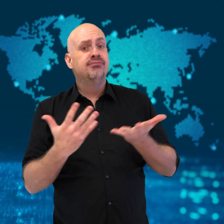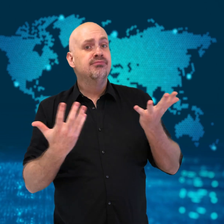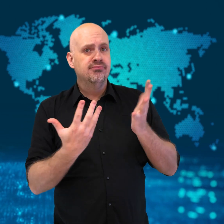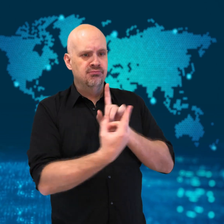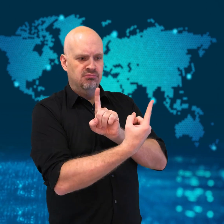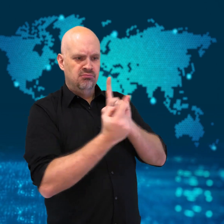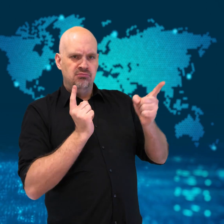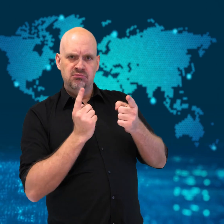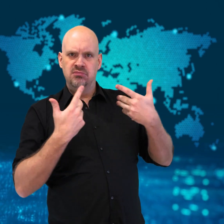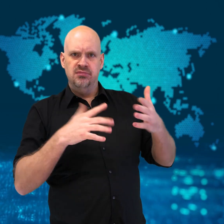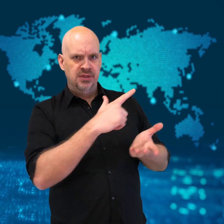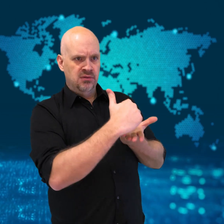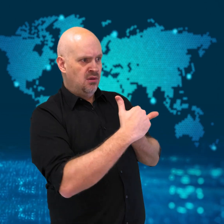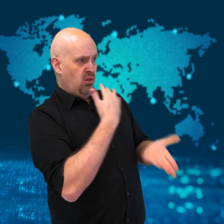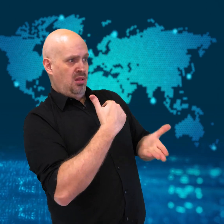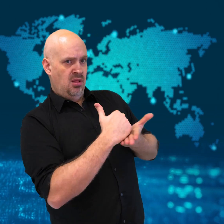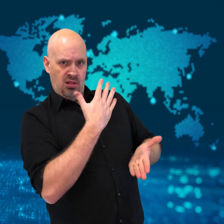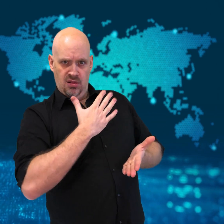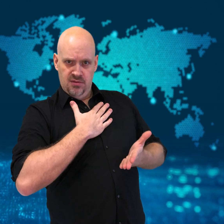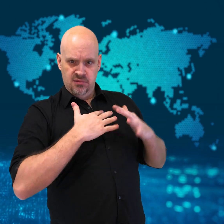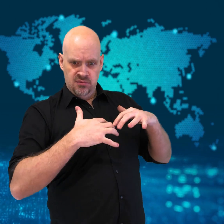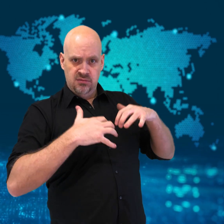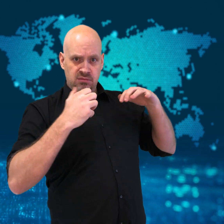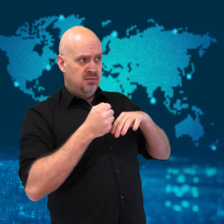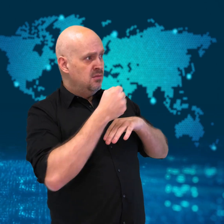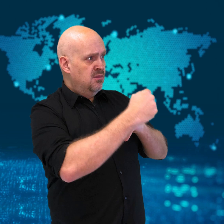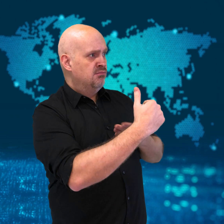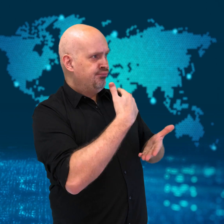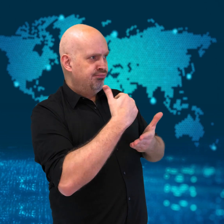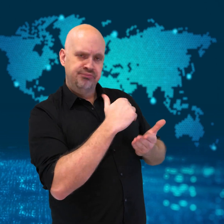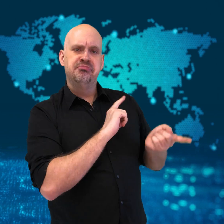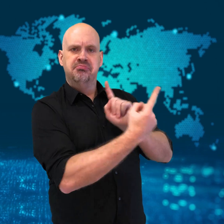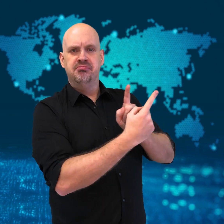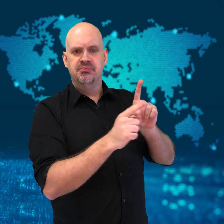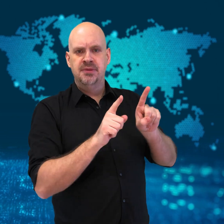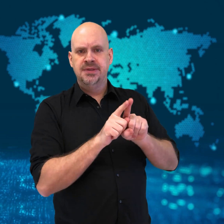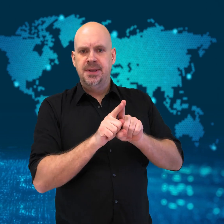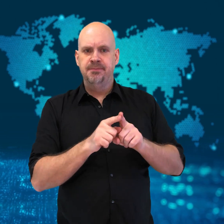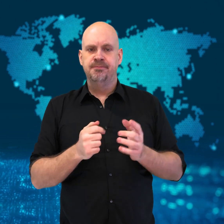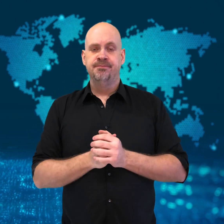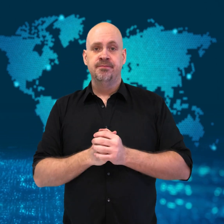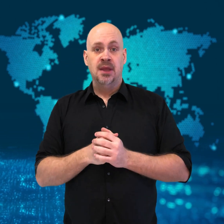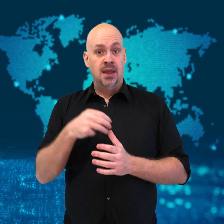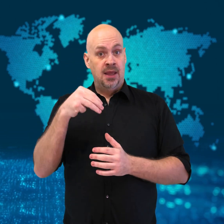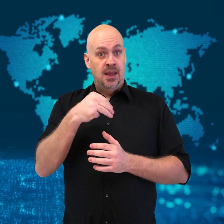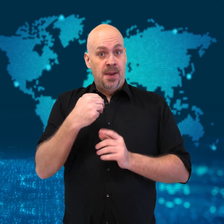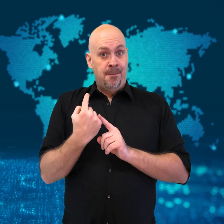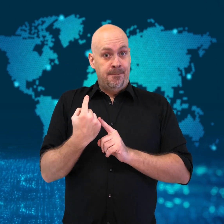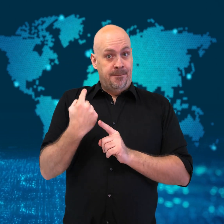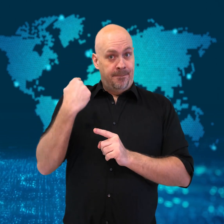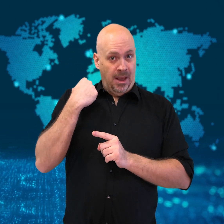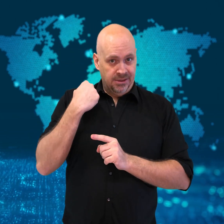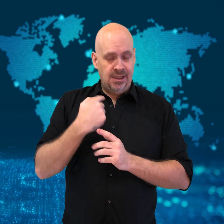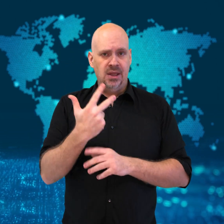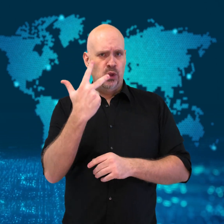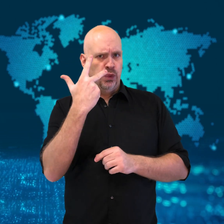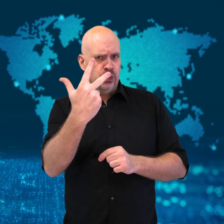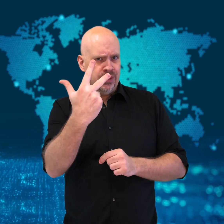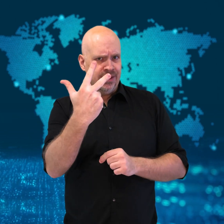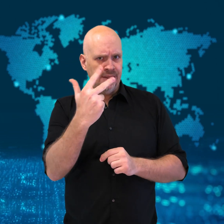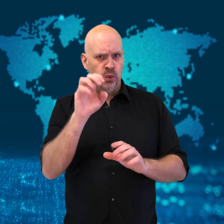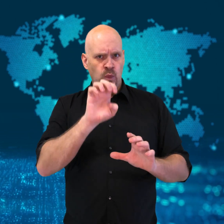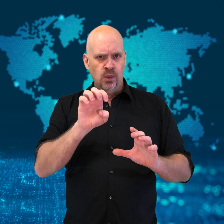response to their own diplomats being expelled from Russia.